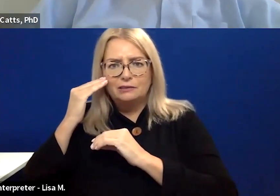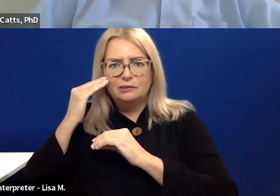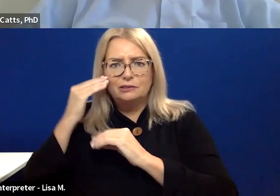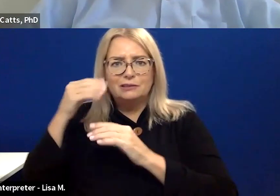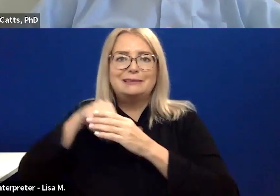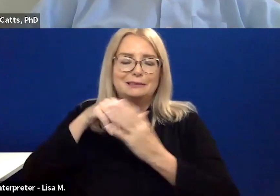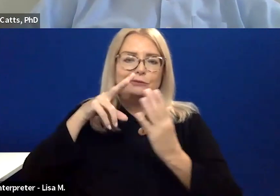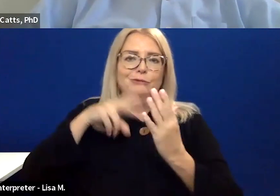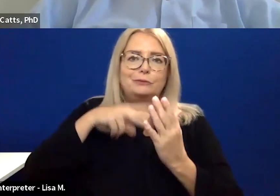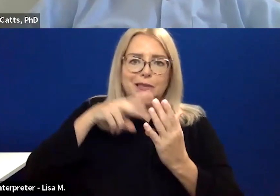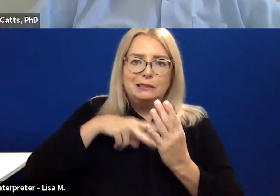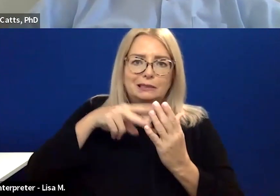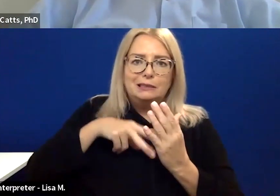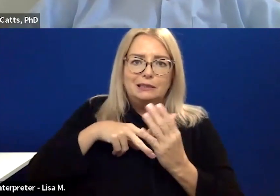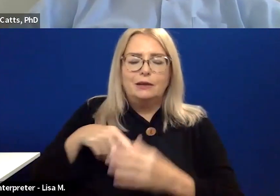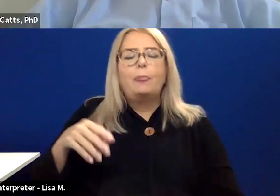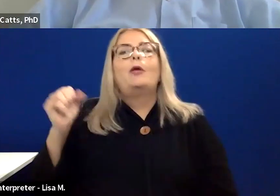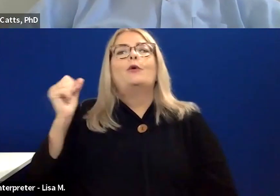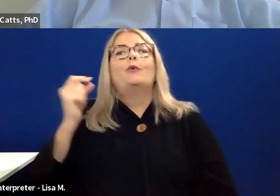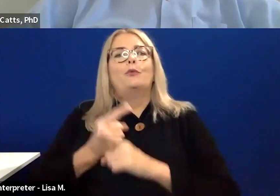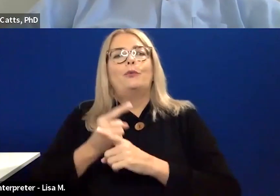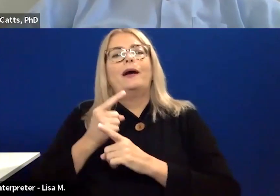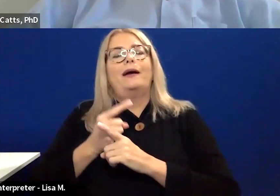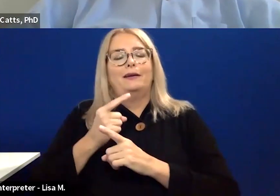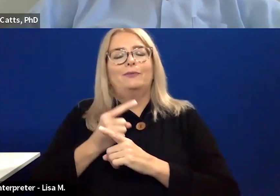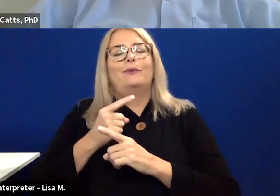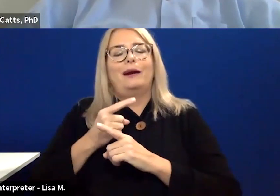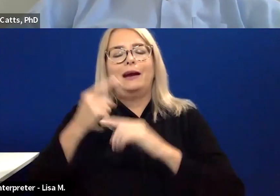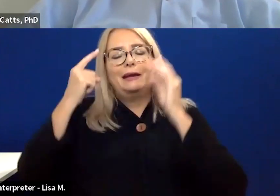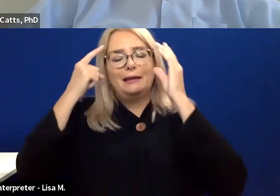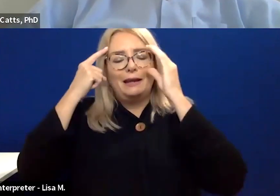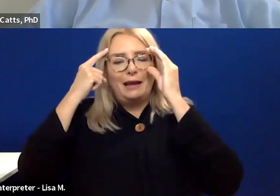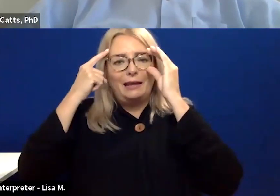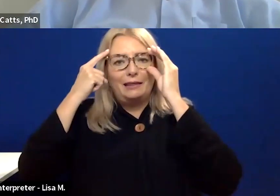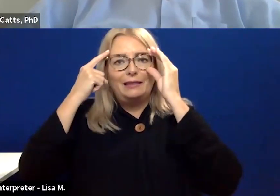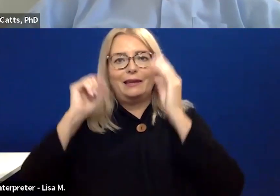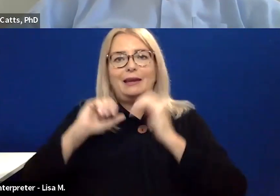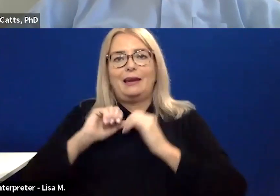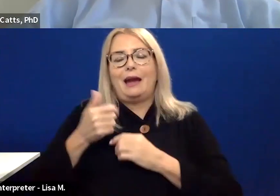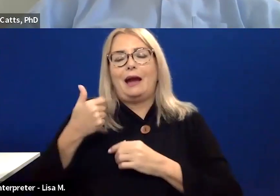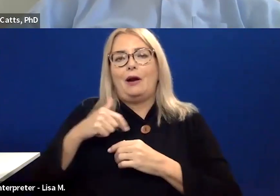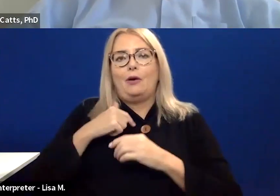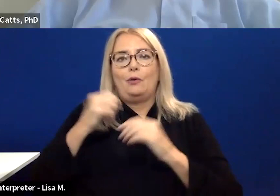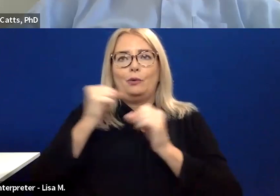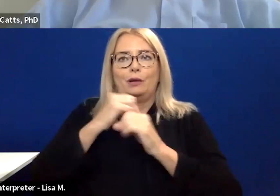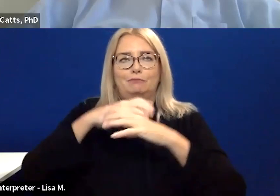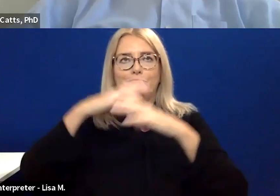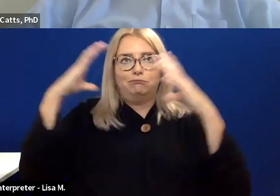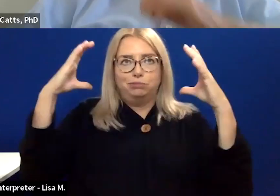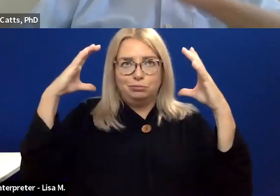I love that and you know I think too the way when we think about schema there's lots of different